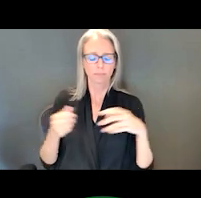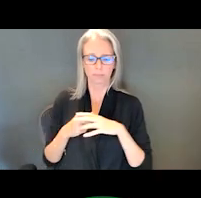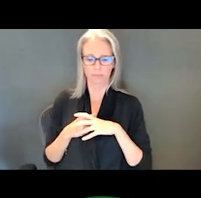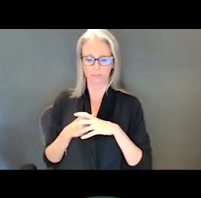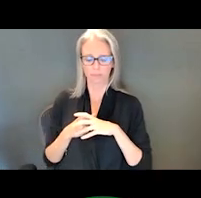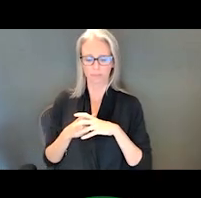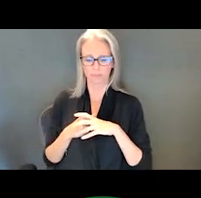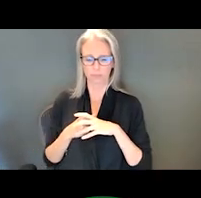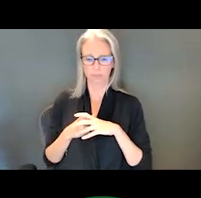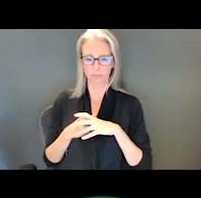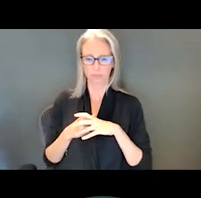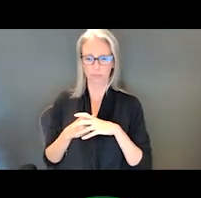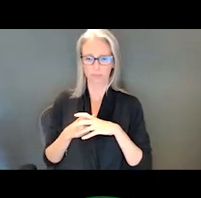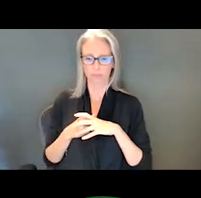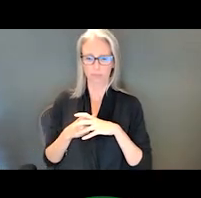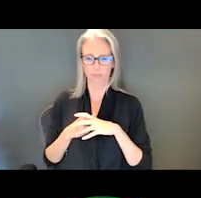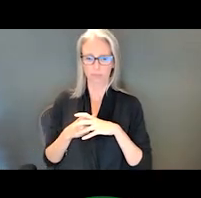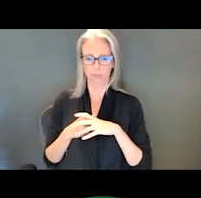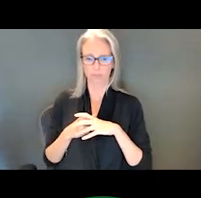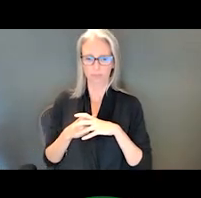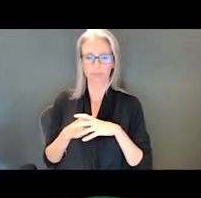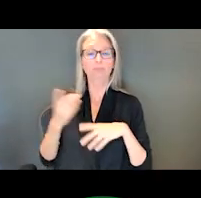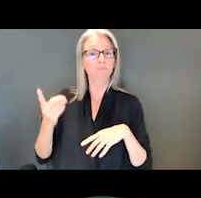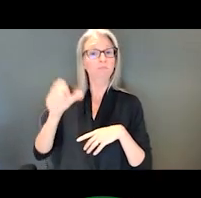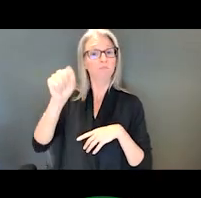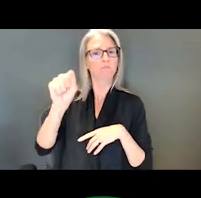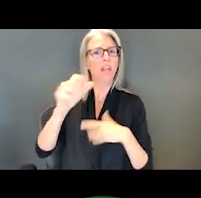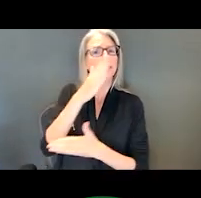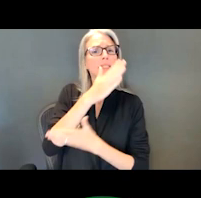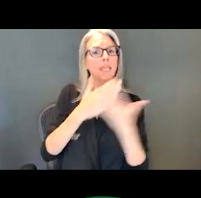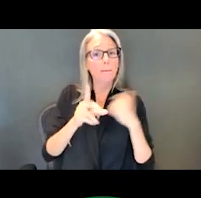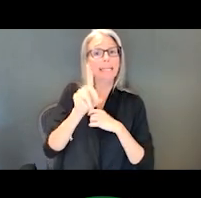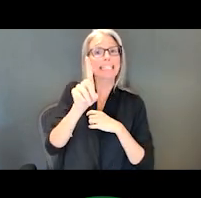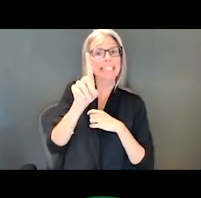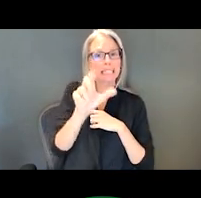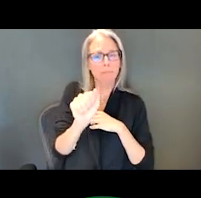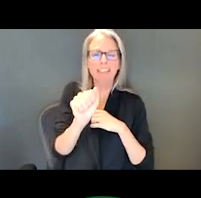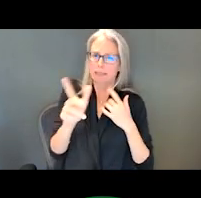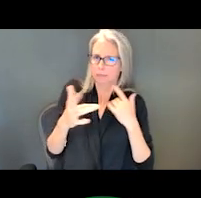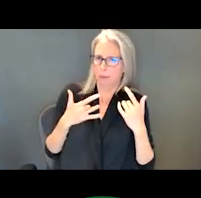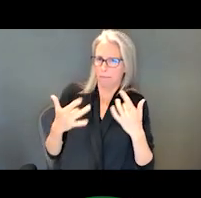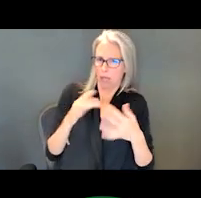disabilities, but we want to make sure people with sensory disabilities as well as those related to pain, fatigue.